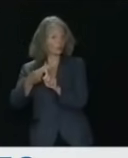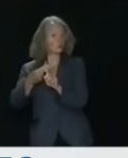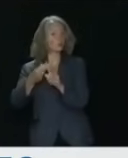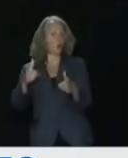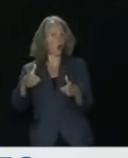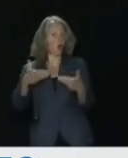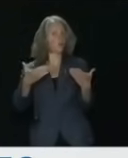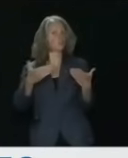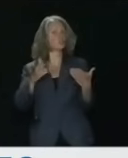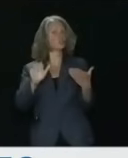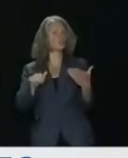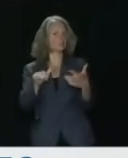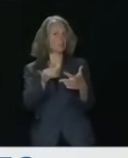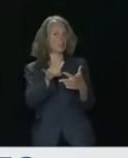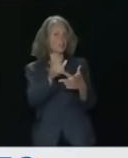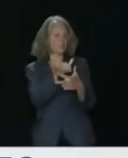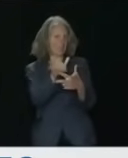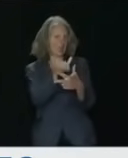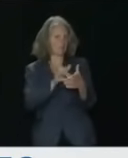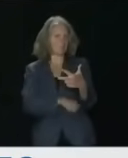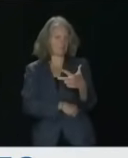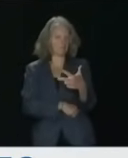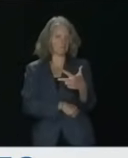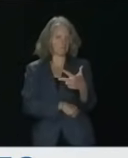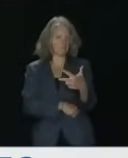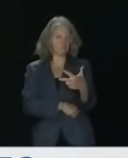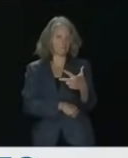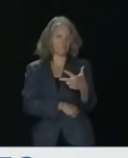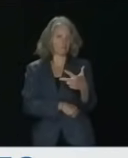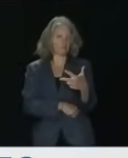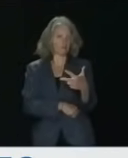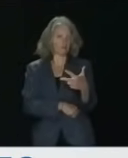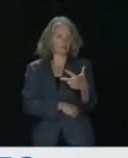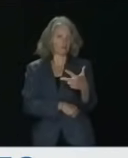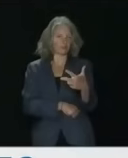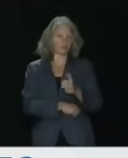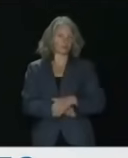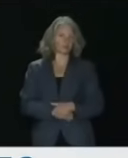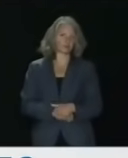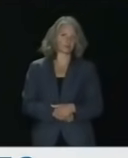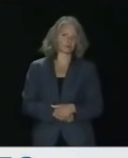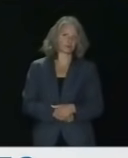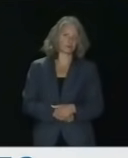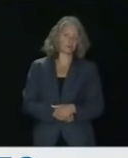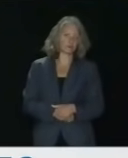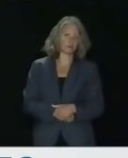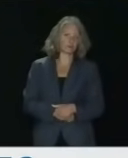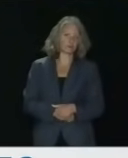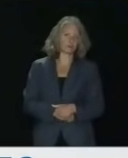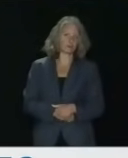INDICATEED. PEOPLE WHO RECEIVED PFIZER OR MODERNA, VACCINES SHOULD BE